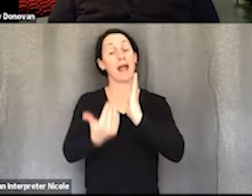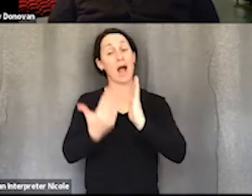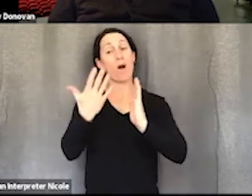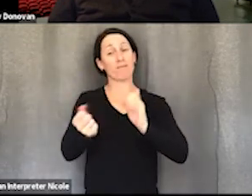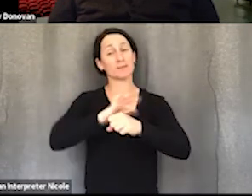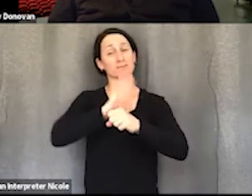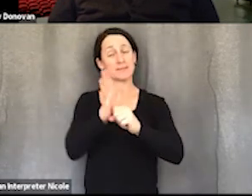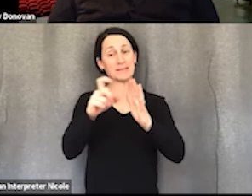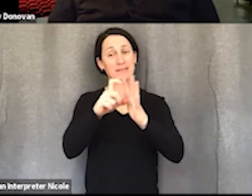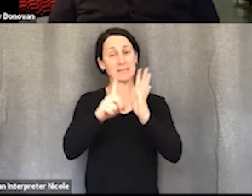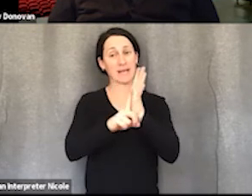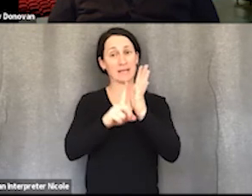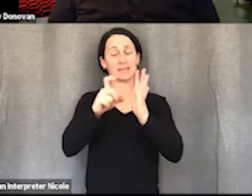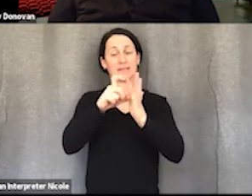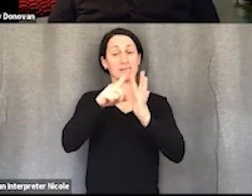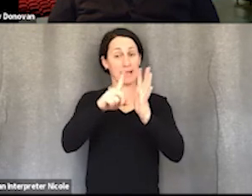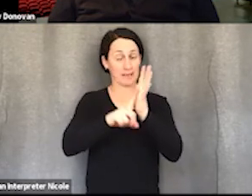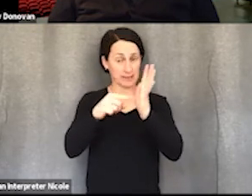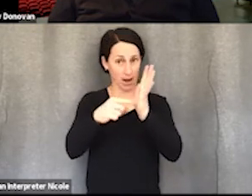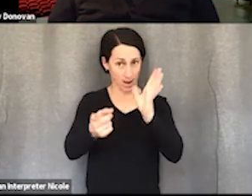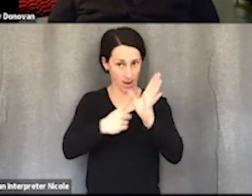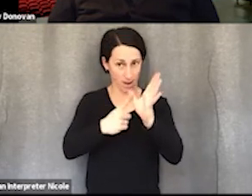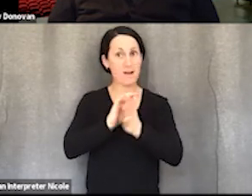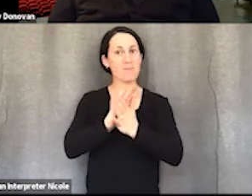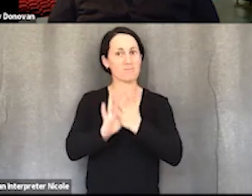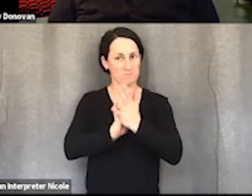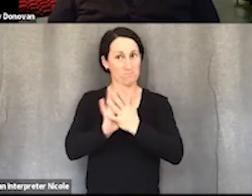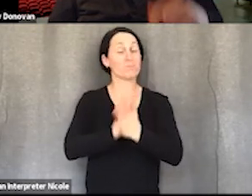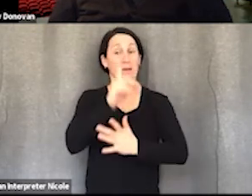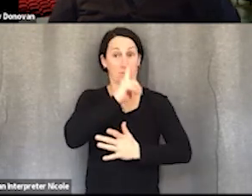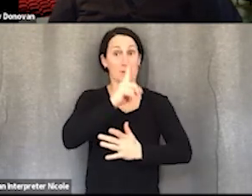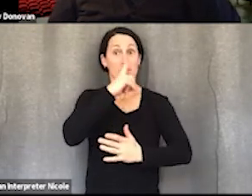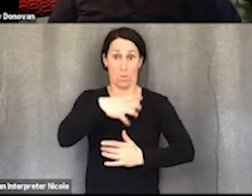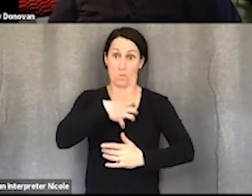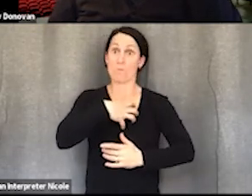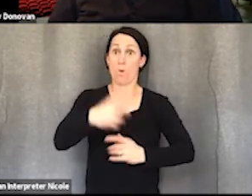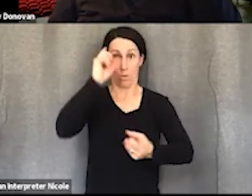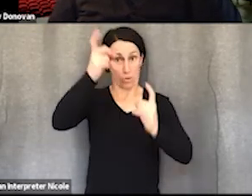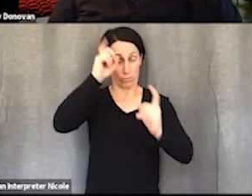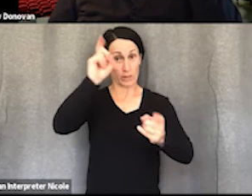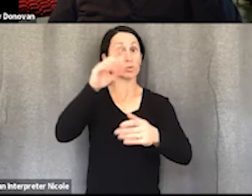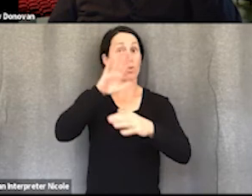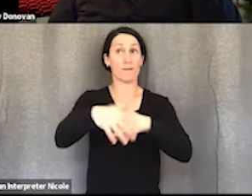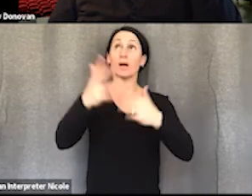bigger issue and we know where audiences feel confident that ventilation is working well, so they